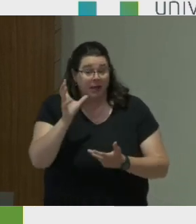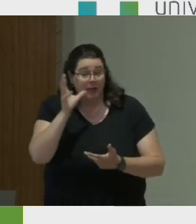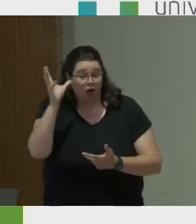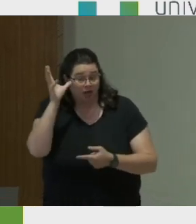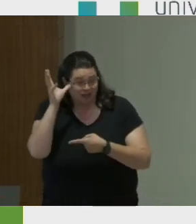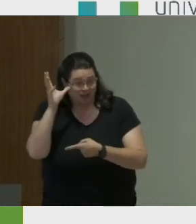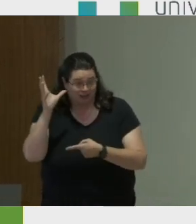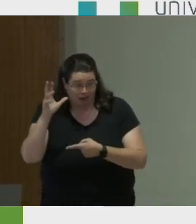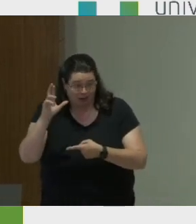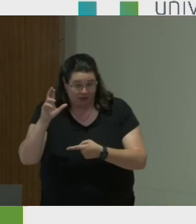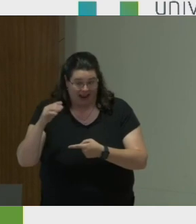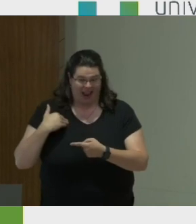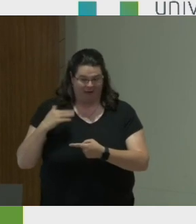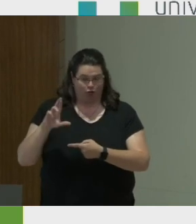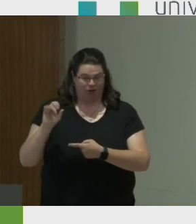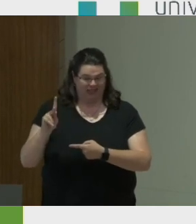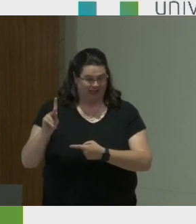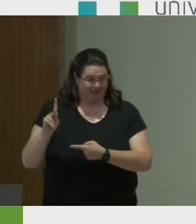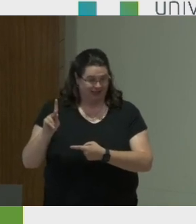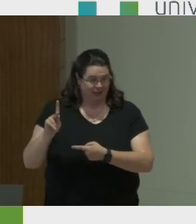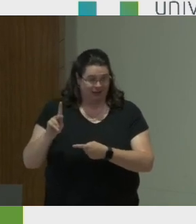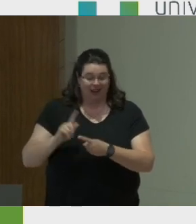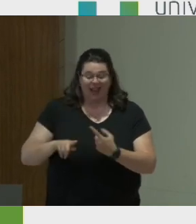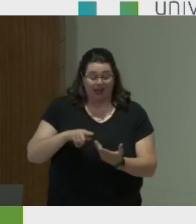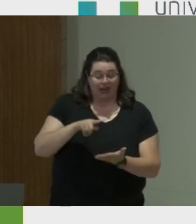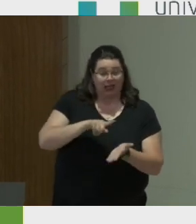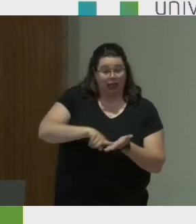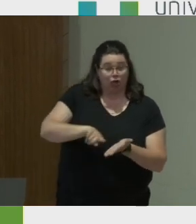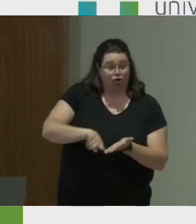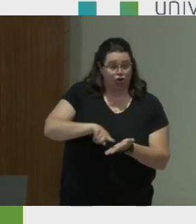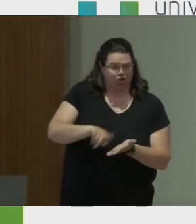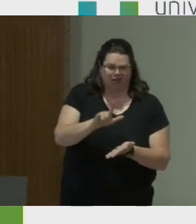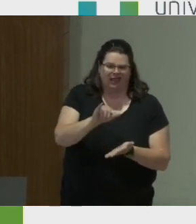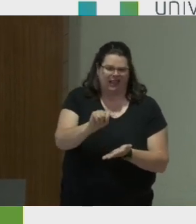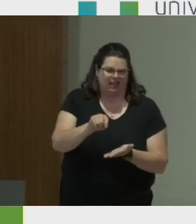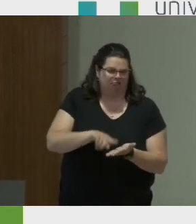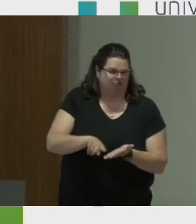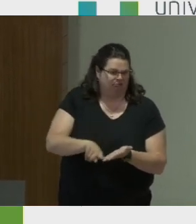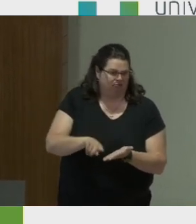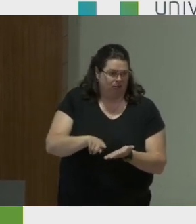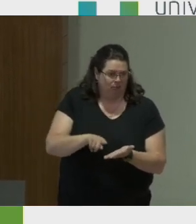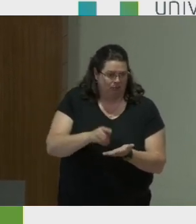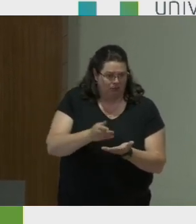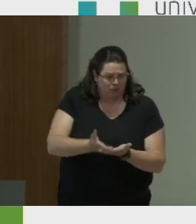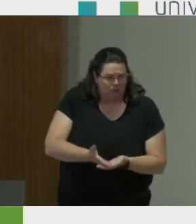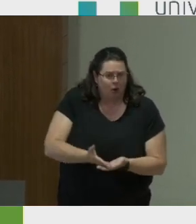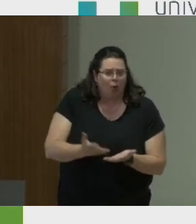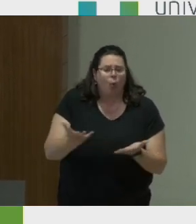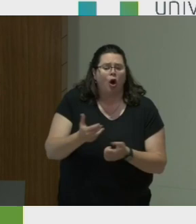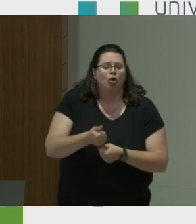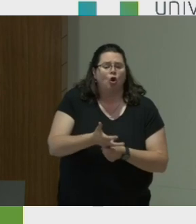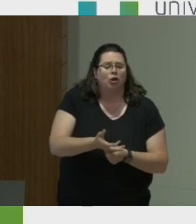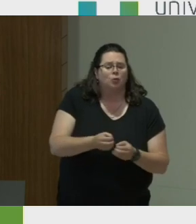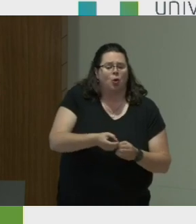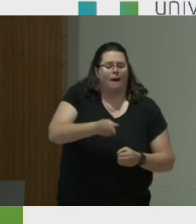We have quite good indication what causes a higher risk for a child to be abused.